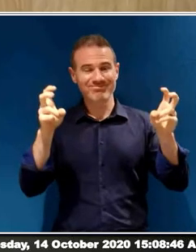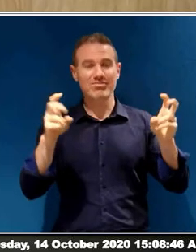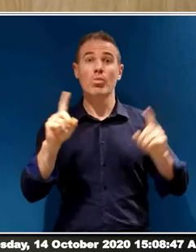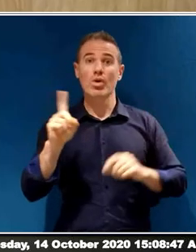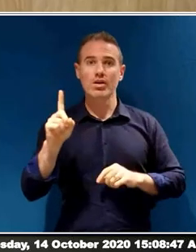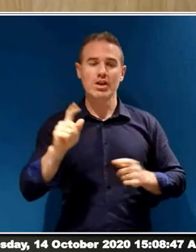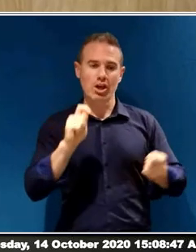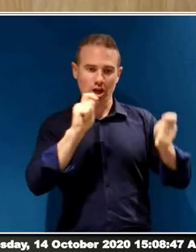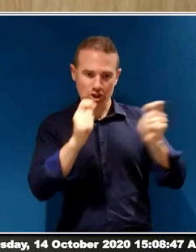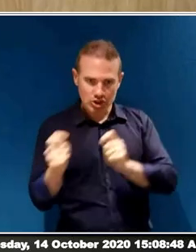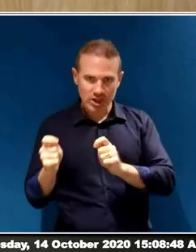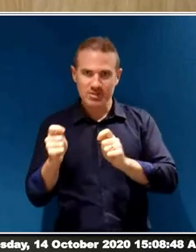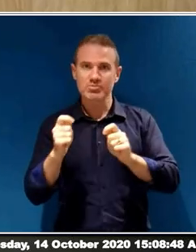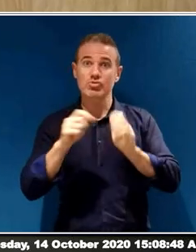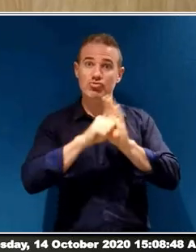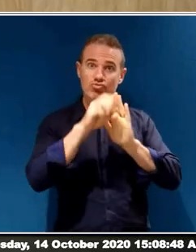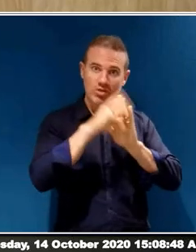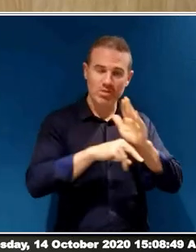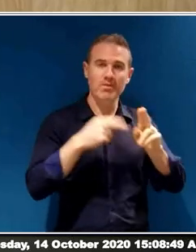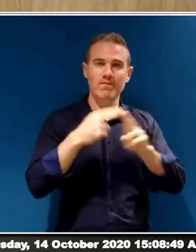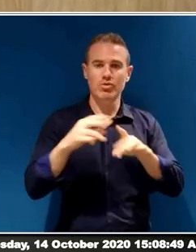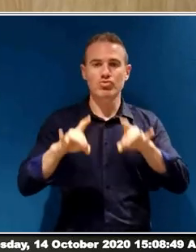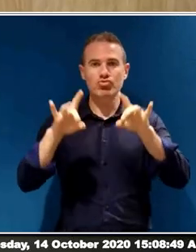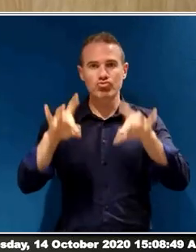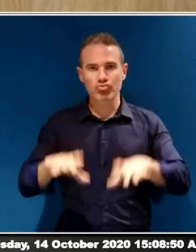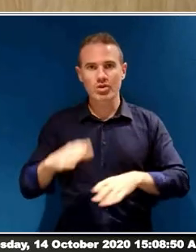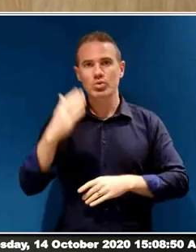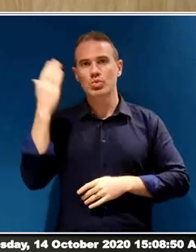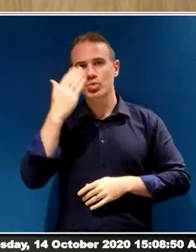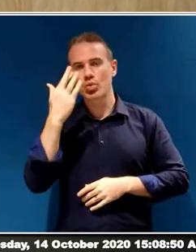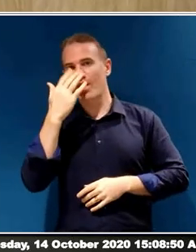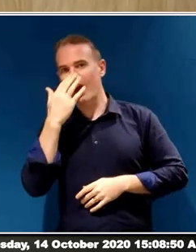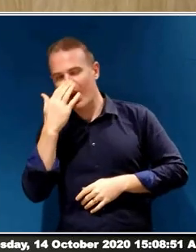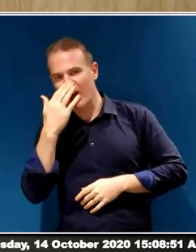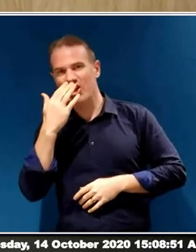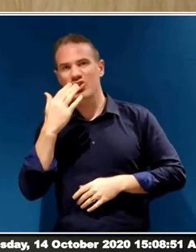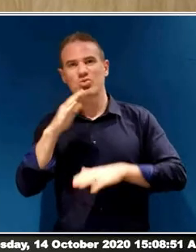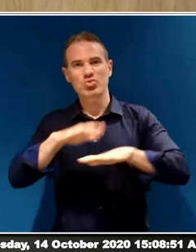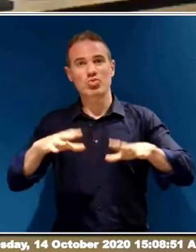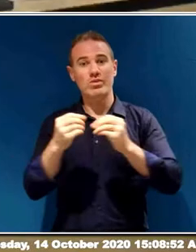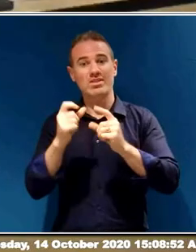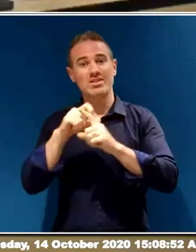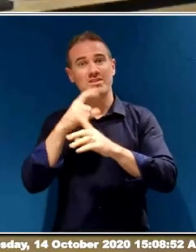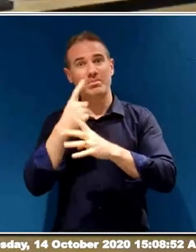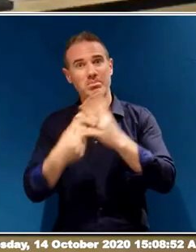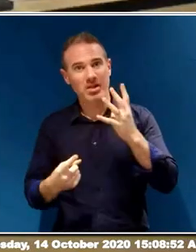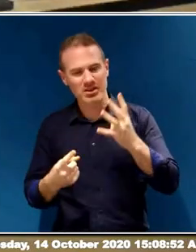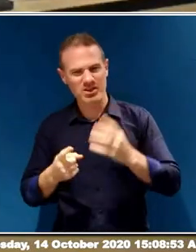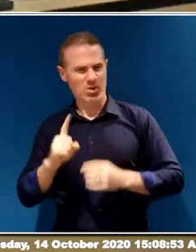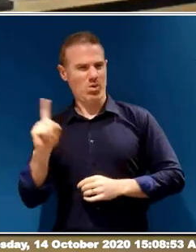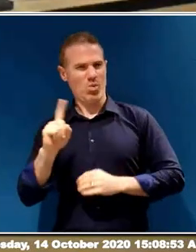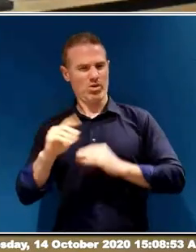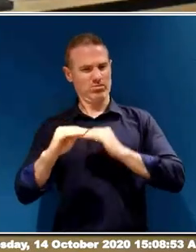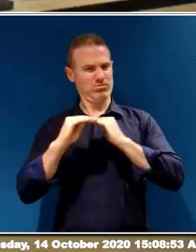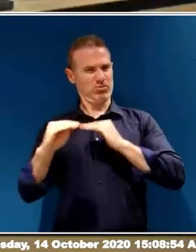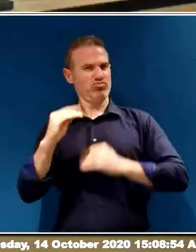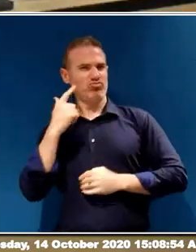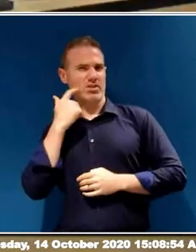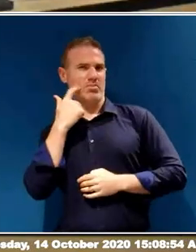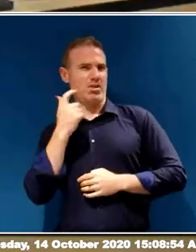with disabilities: What's reasonable?" Thank you. What's the focus of your current academic work at the Centre for